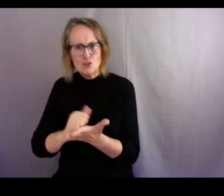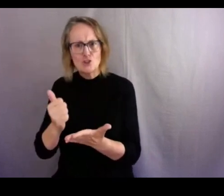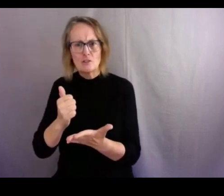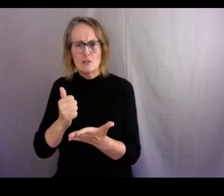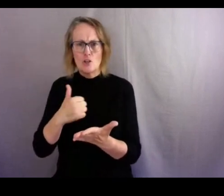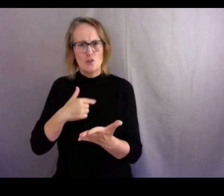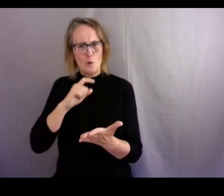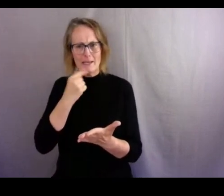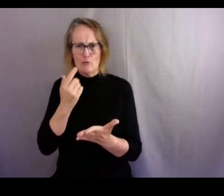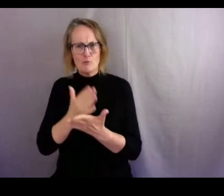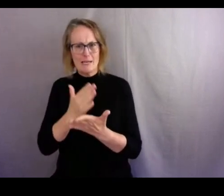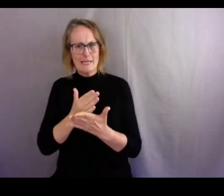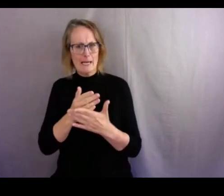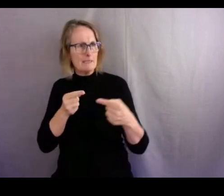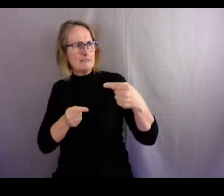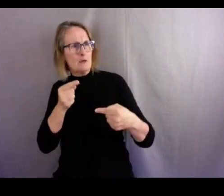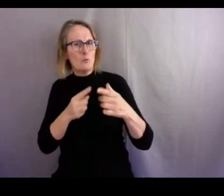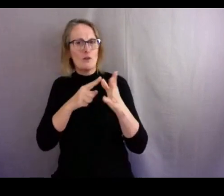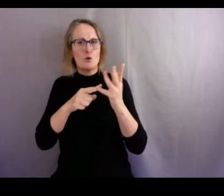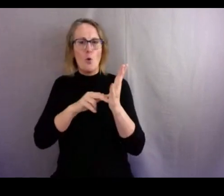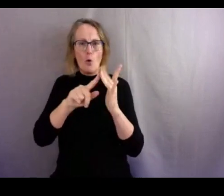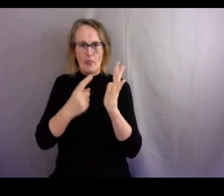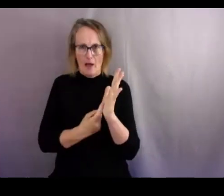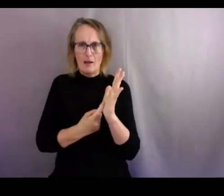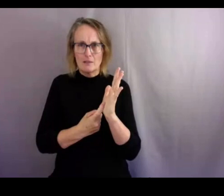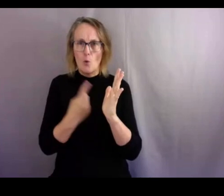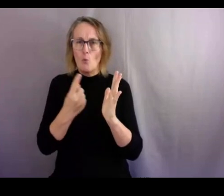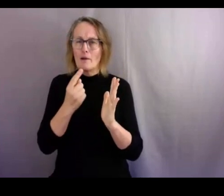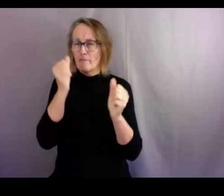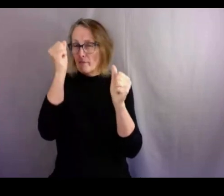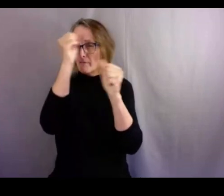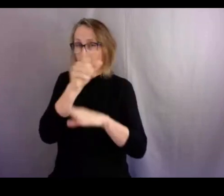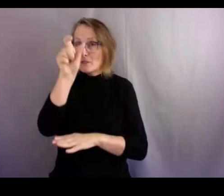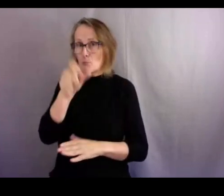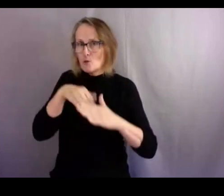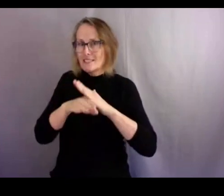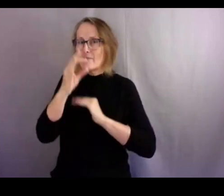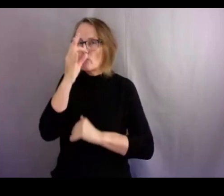Pierre Loti was the very famous novelist in France in literary circles at the time,